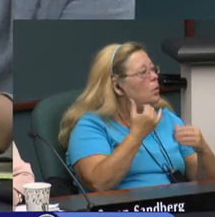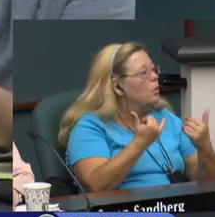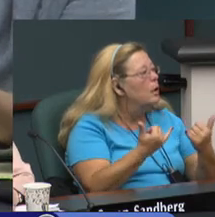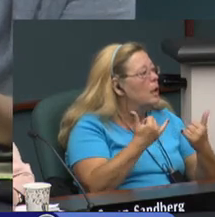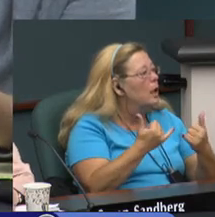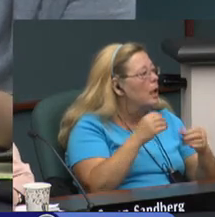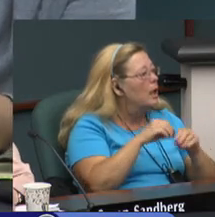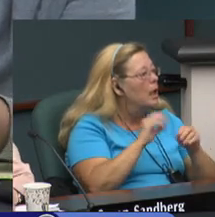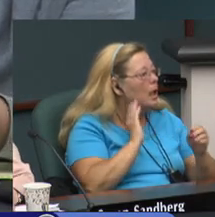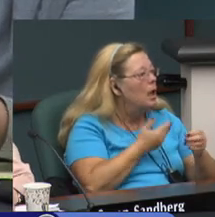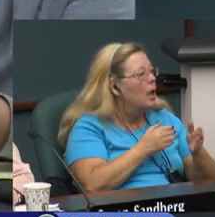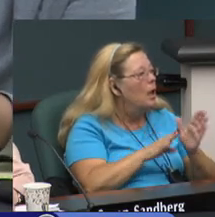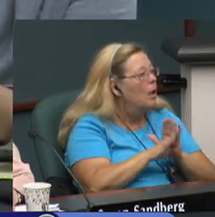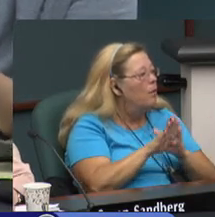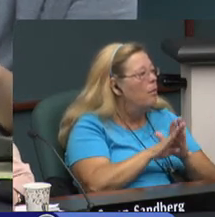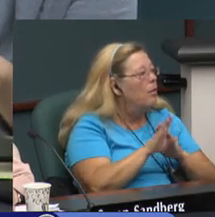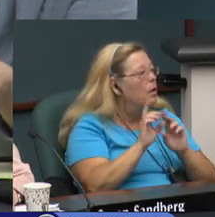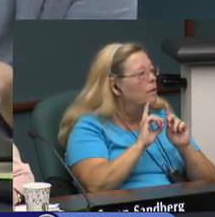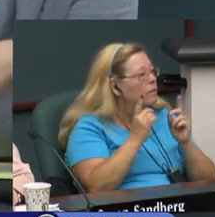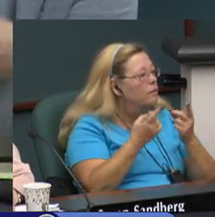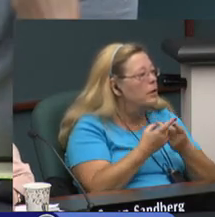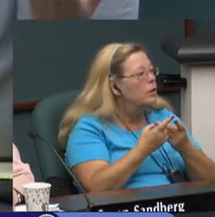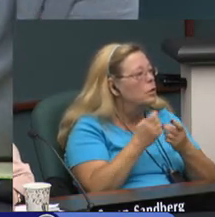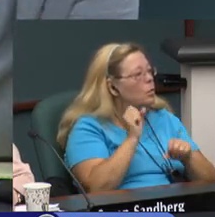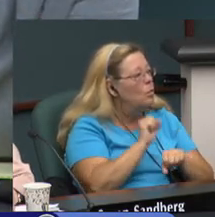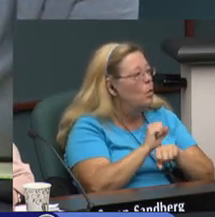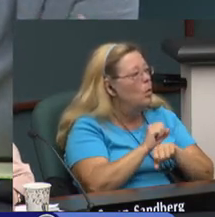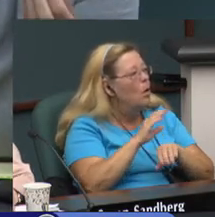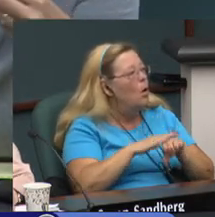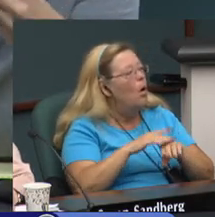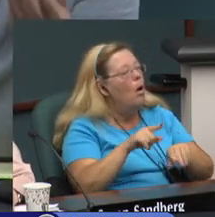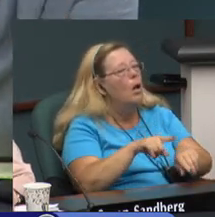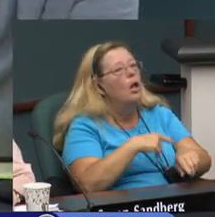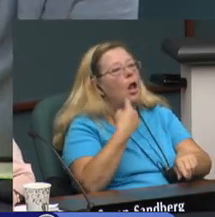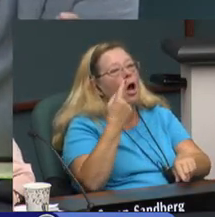development services division working on a long-term inspection so that is not